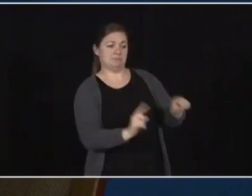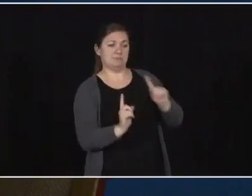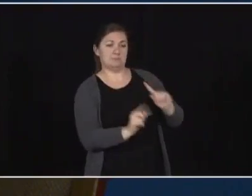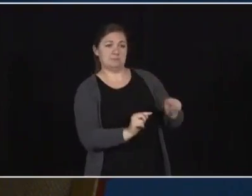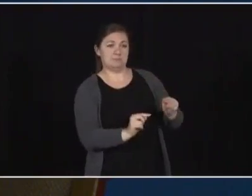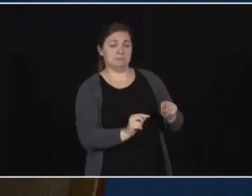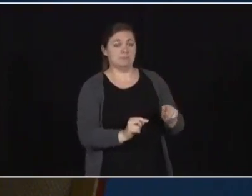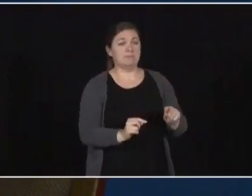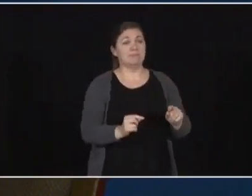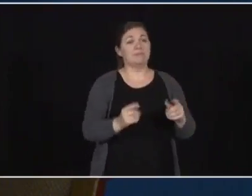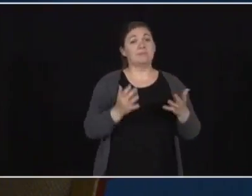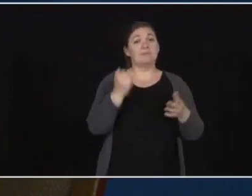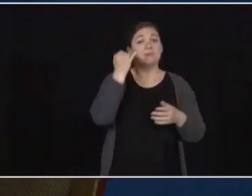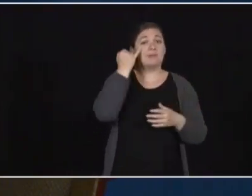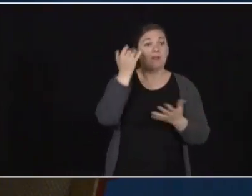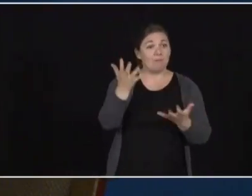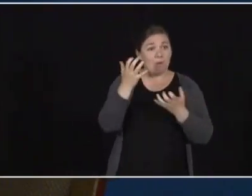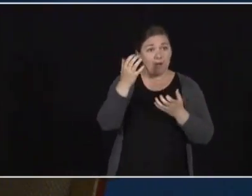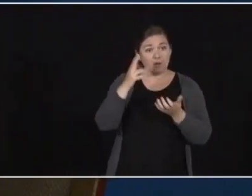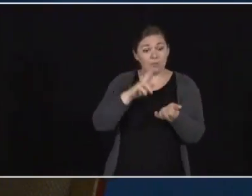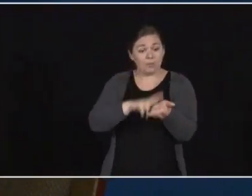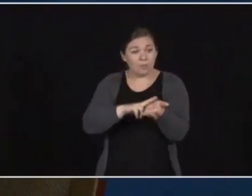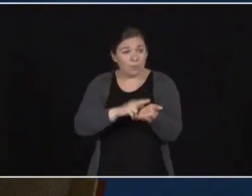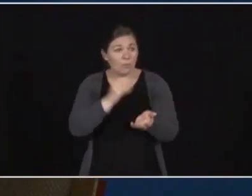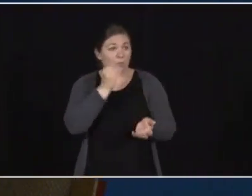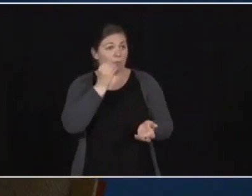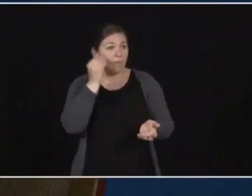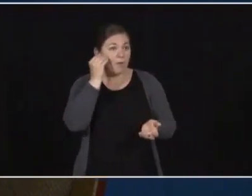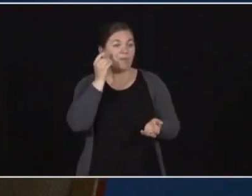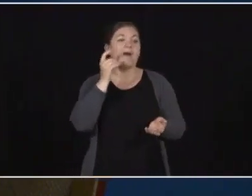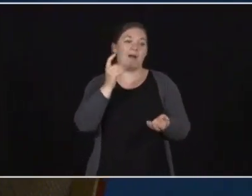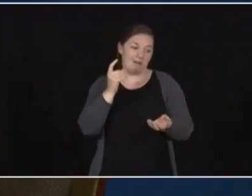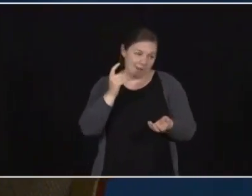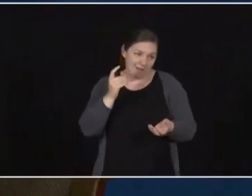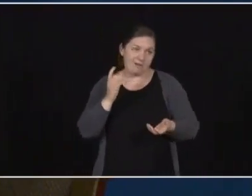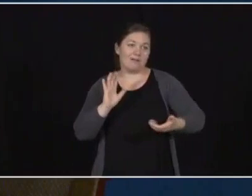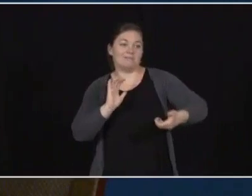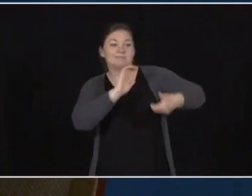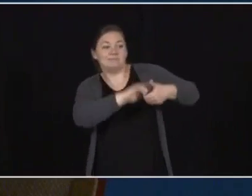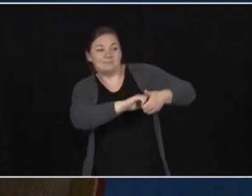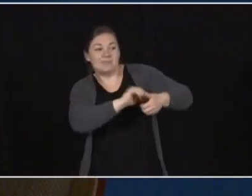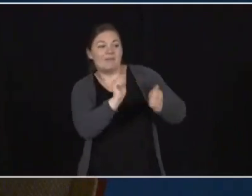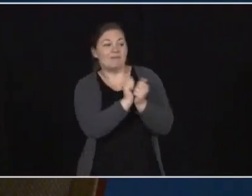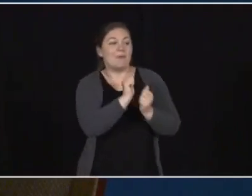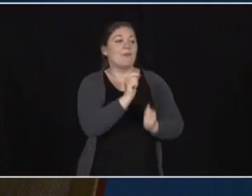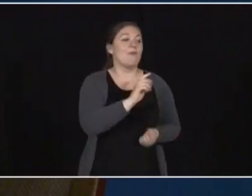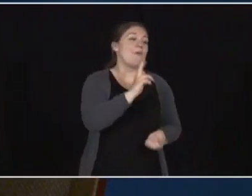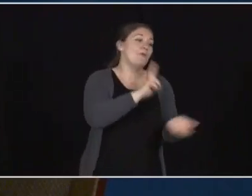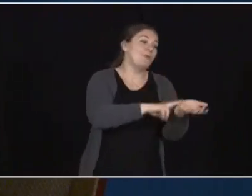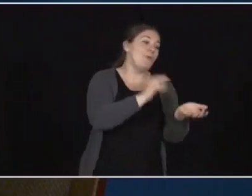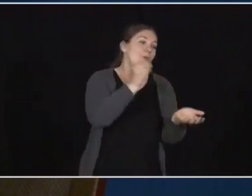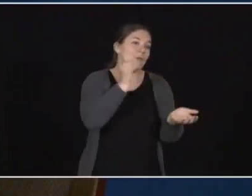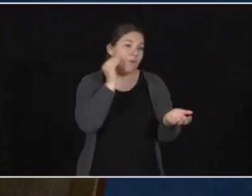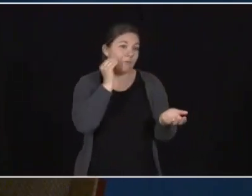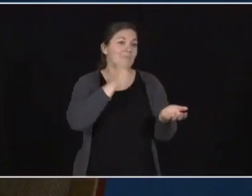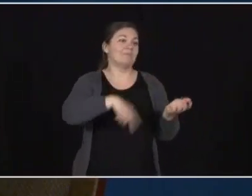care they would work specifically for the long-term care sector to get an understanding of that sector. Depending on what the goals are also determines